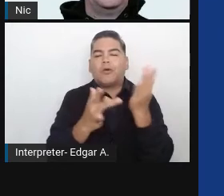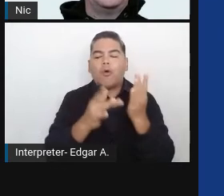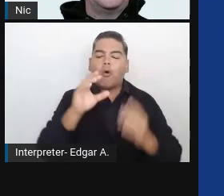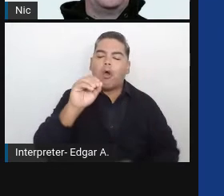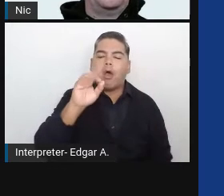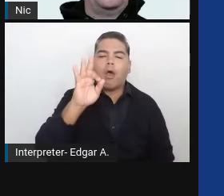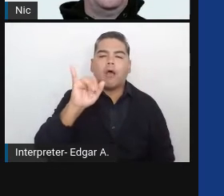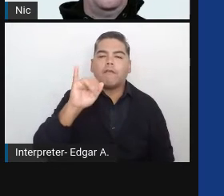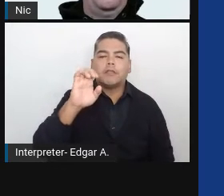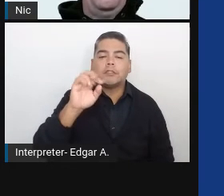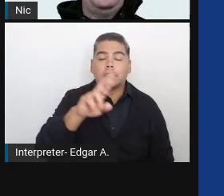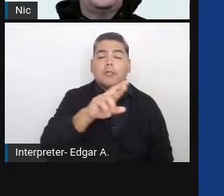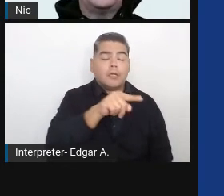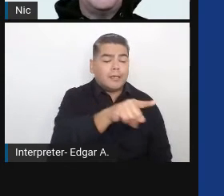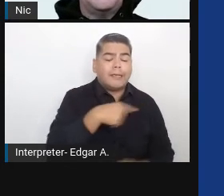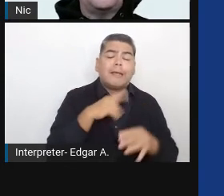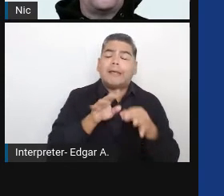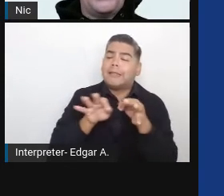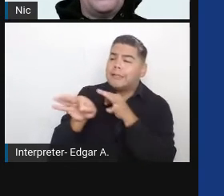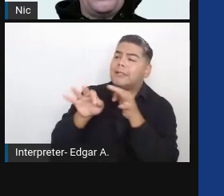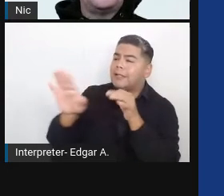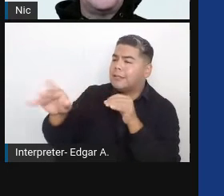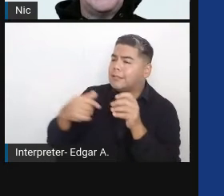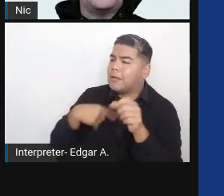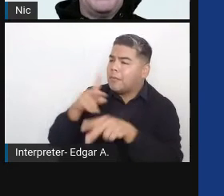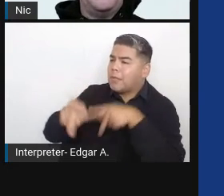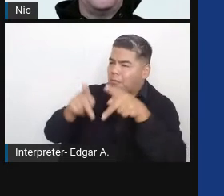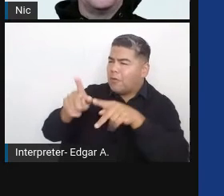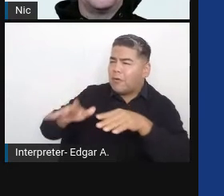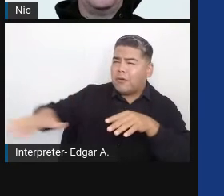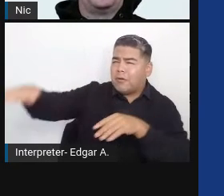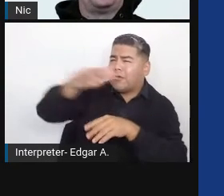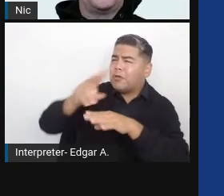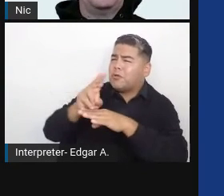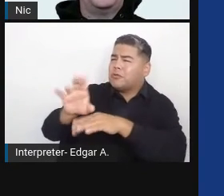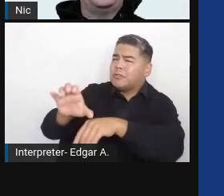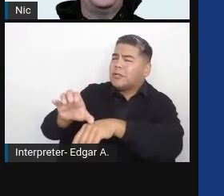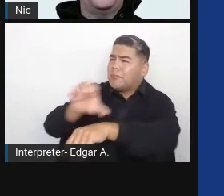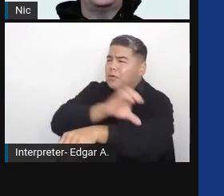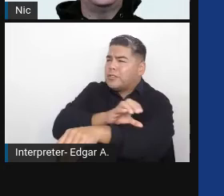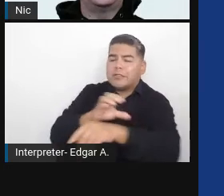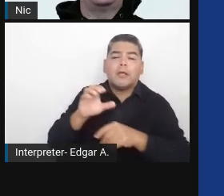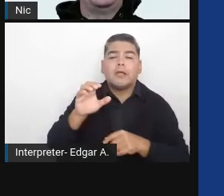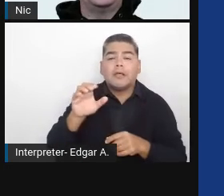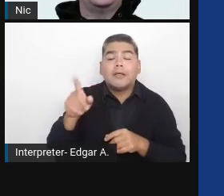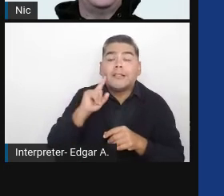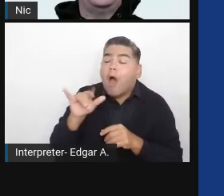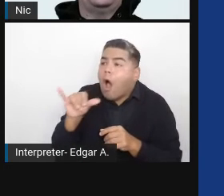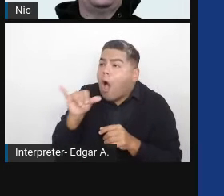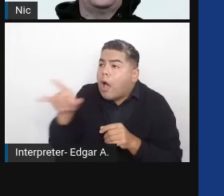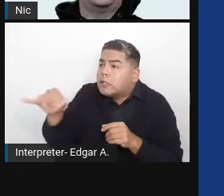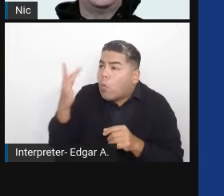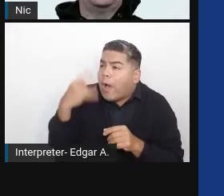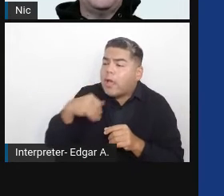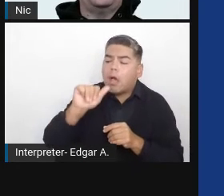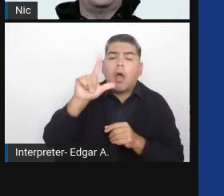They said, "Oh, you're saying that's why alt text matters but then they also dismissed the need for it on their platform.